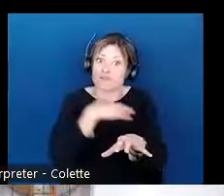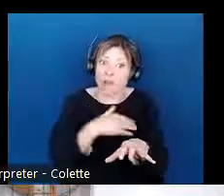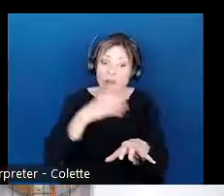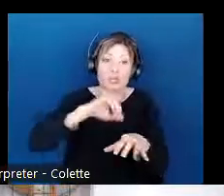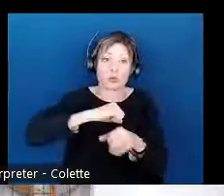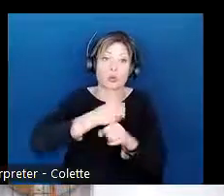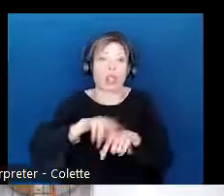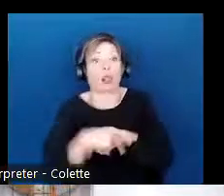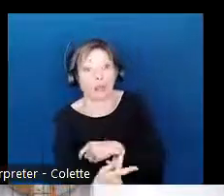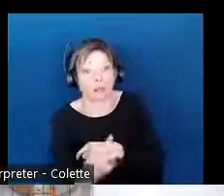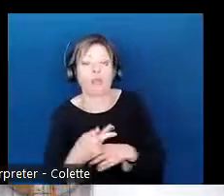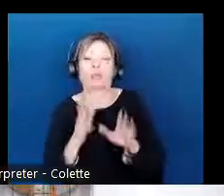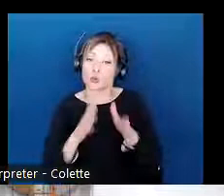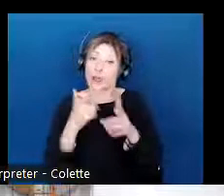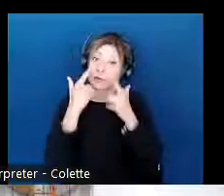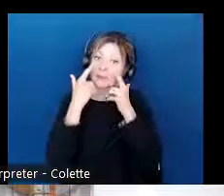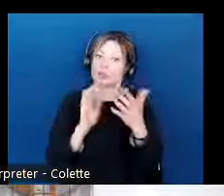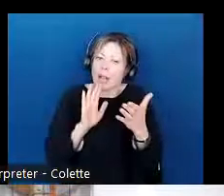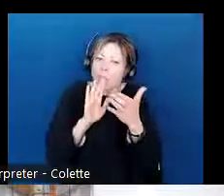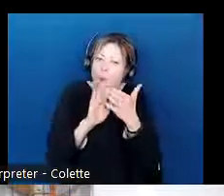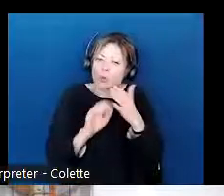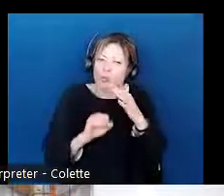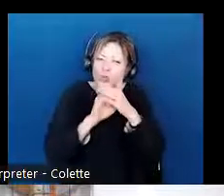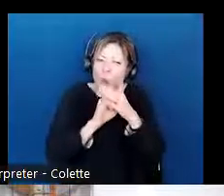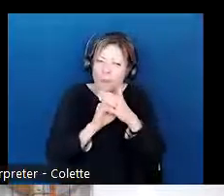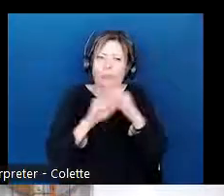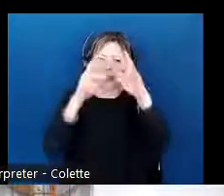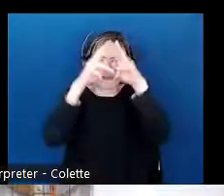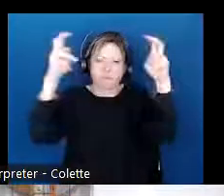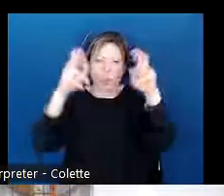carefully just in the top just below the fort the one the thing I tried I've